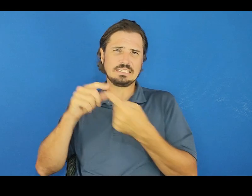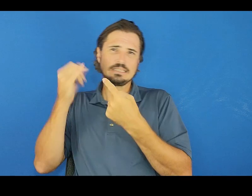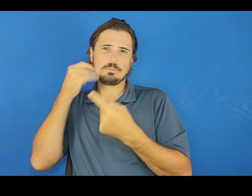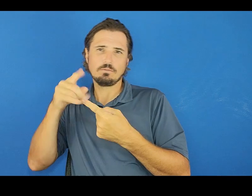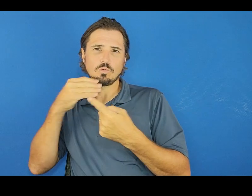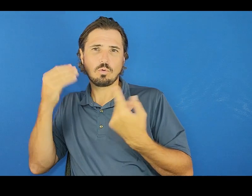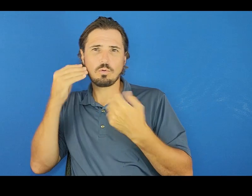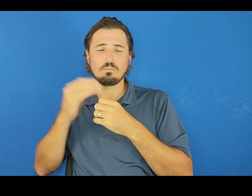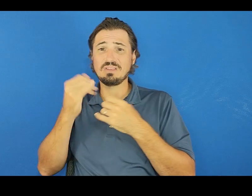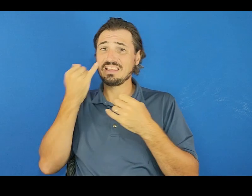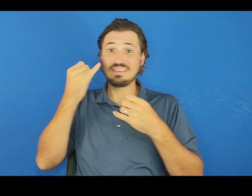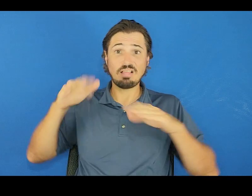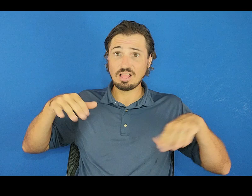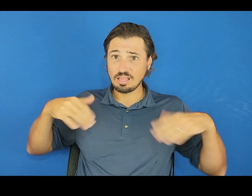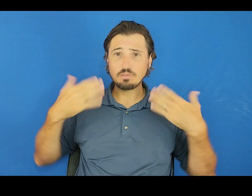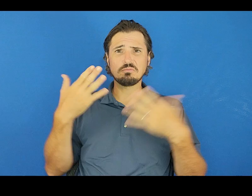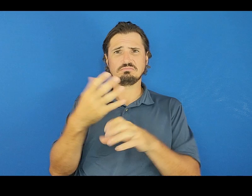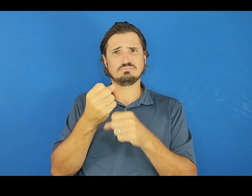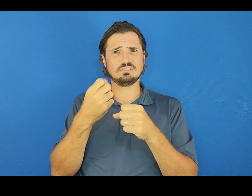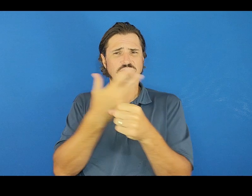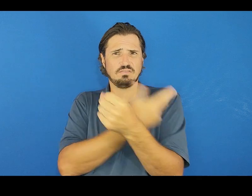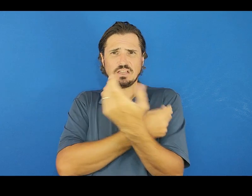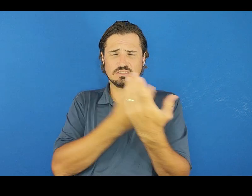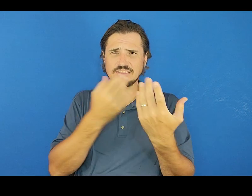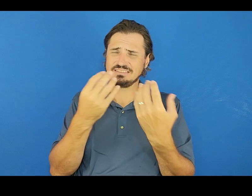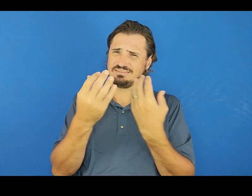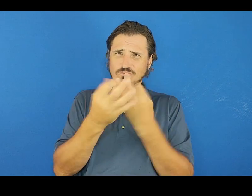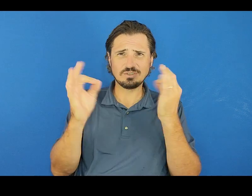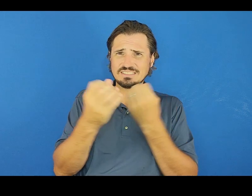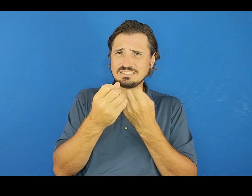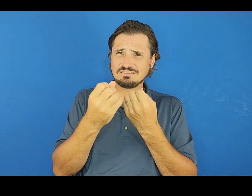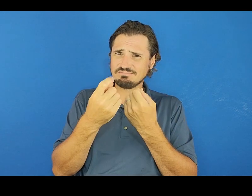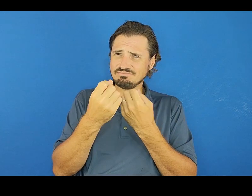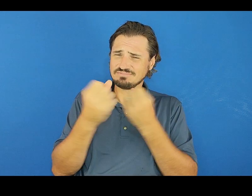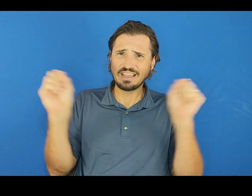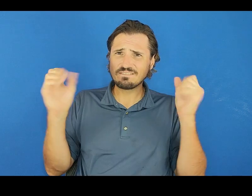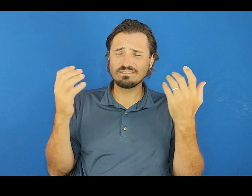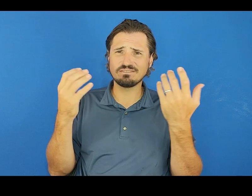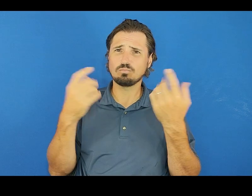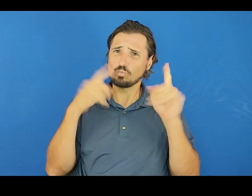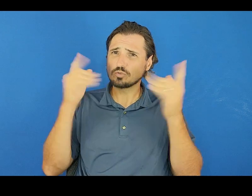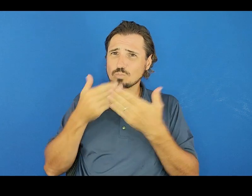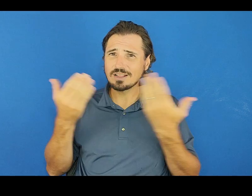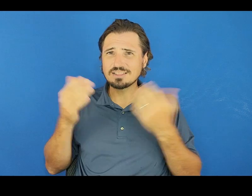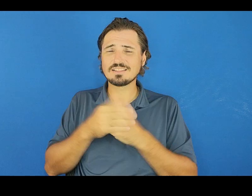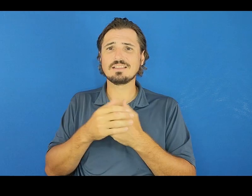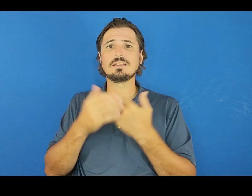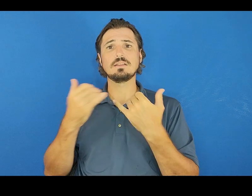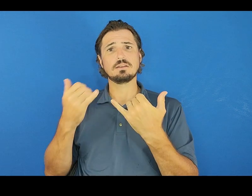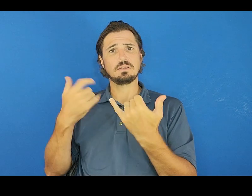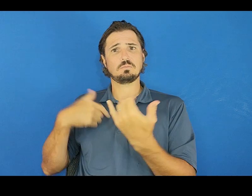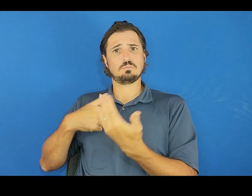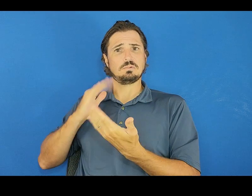And if you haven’t already, please get vaccinated – it’s free safe, and effective. Mahalo, everyone.